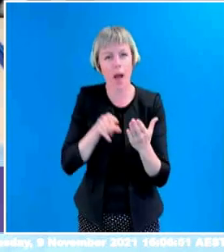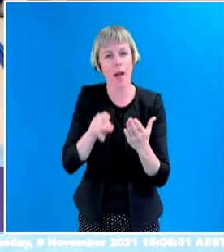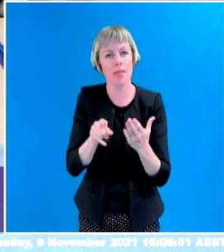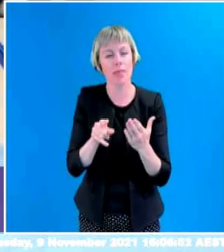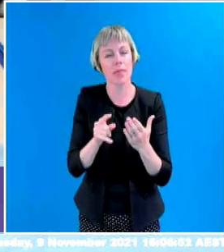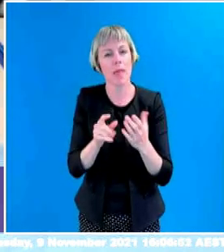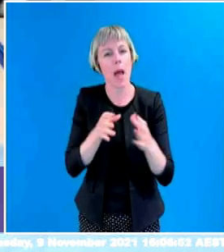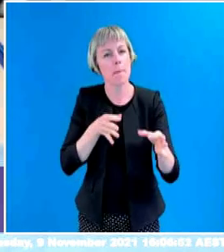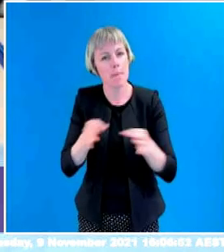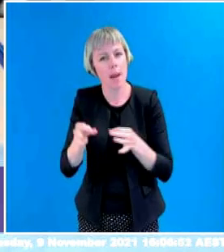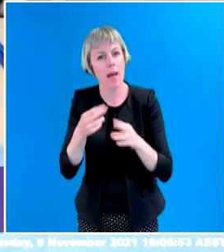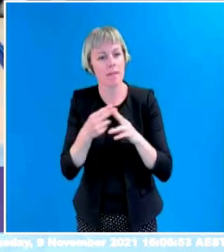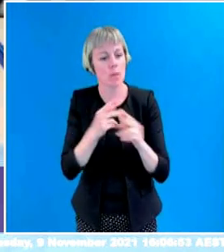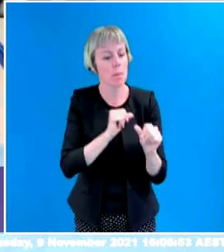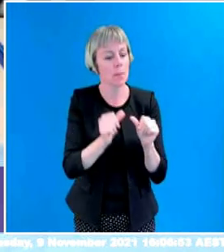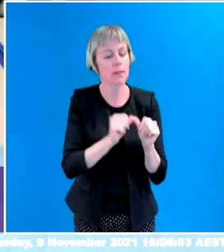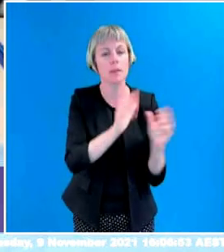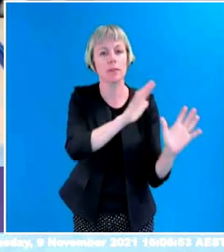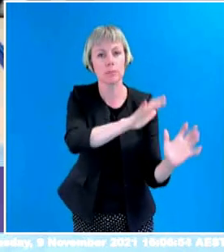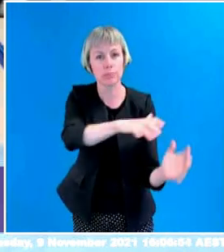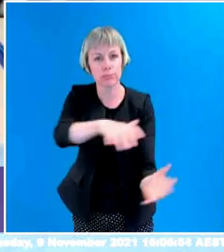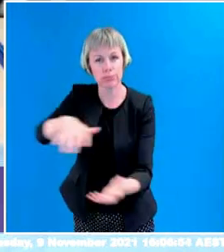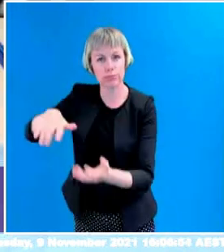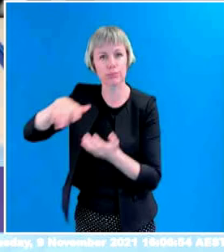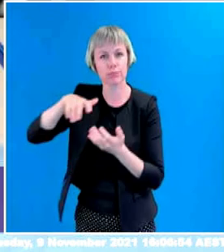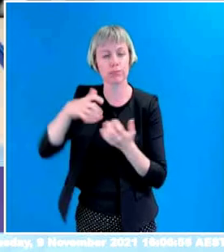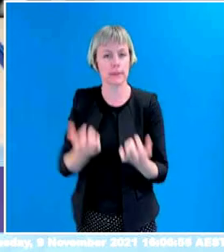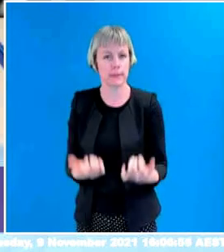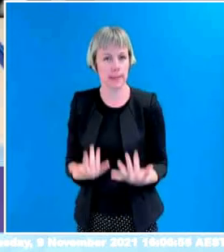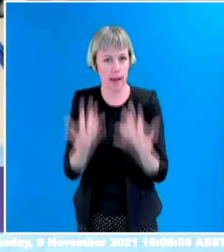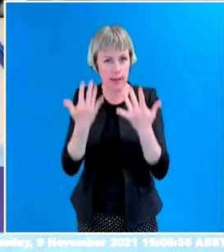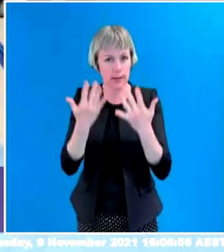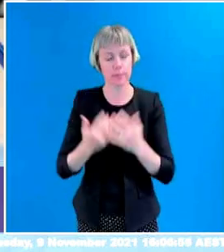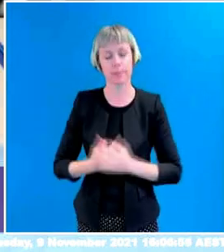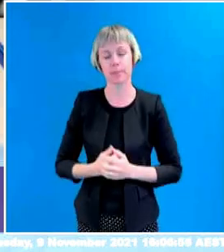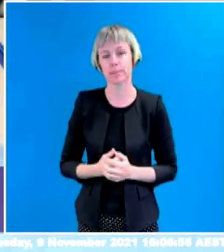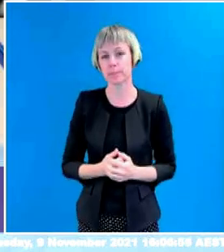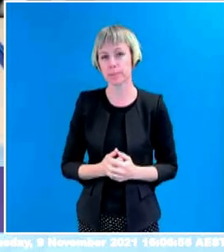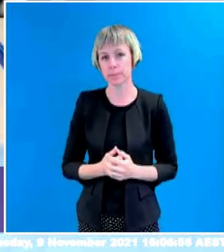approach that was intended to be taken, and certainly the feedback from the